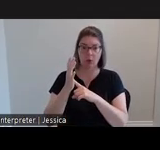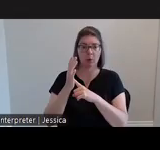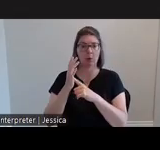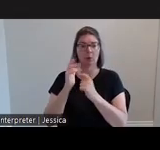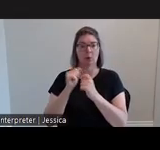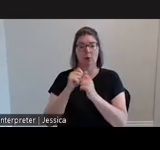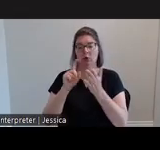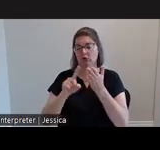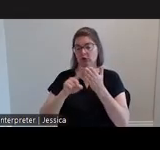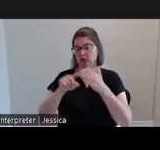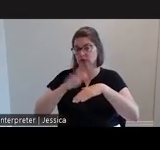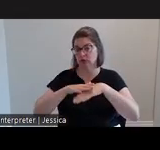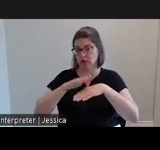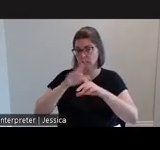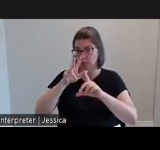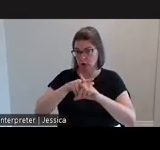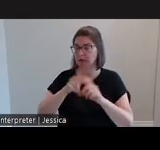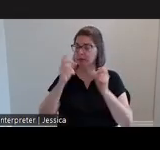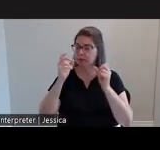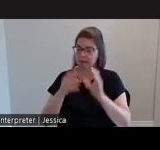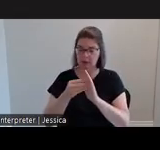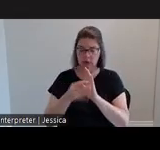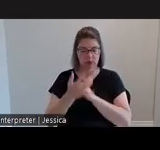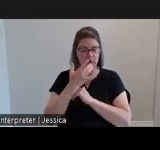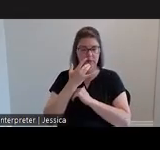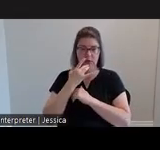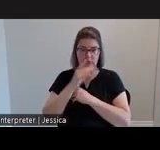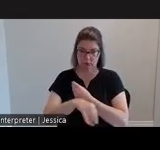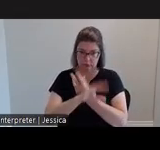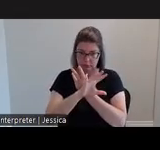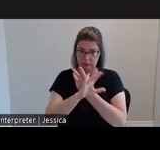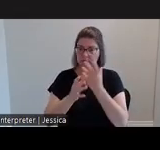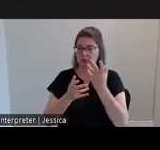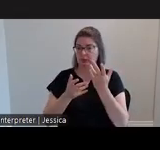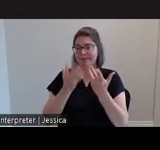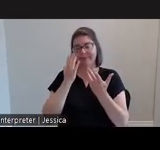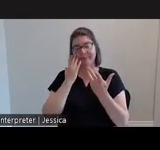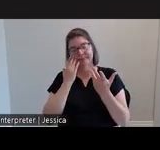Many students still prefer it even after, um, the pandemic.